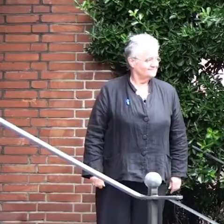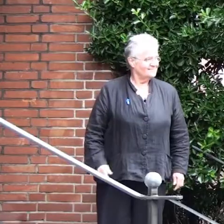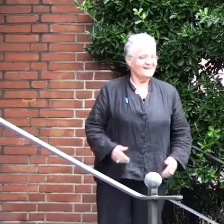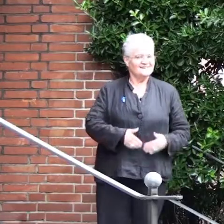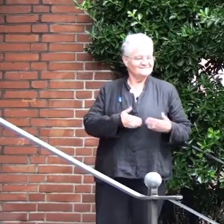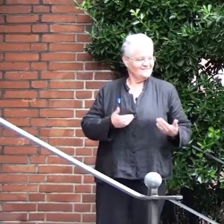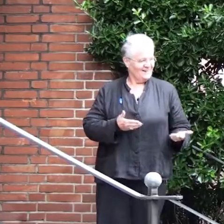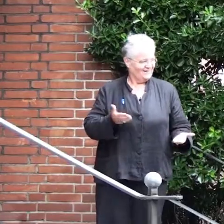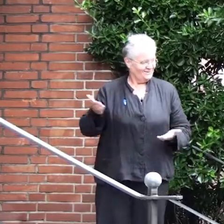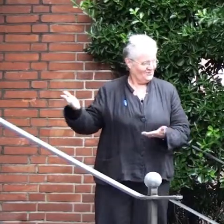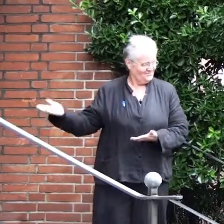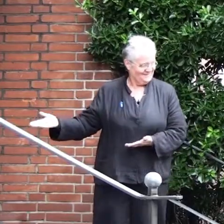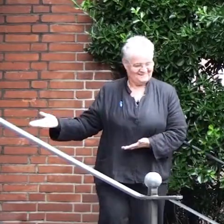Welcome.